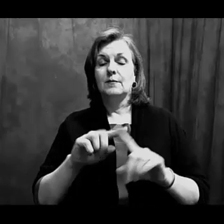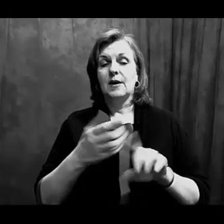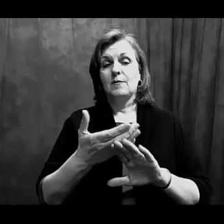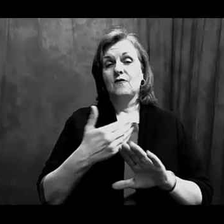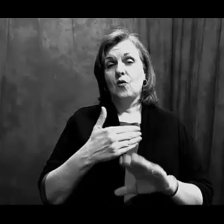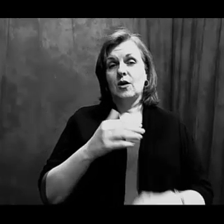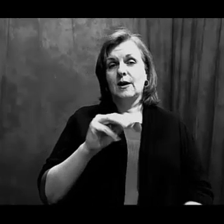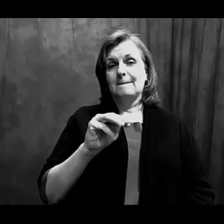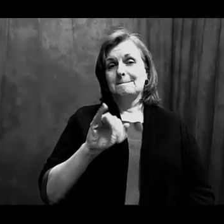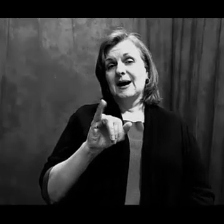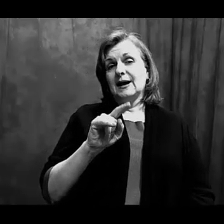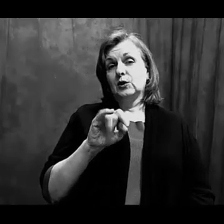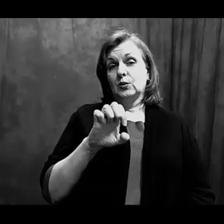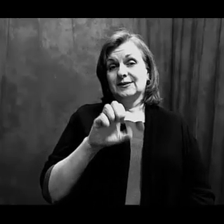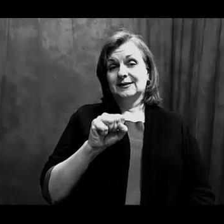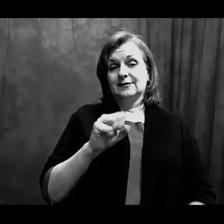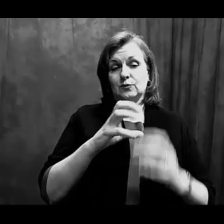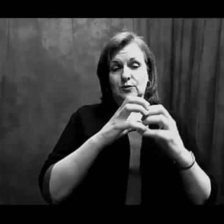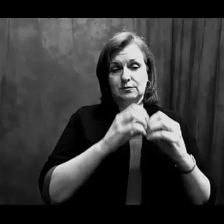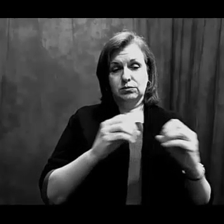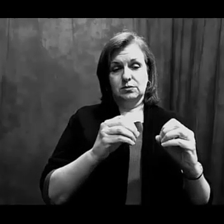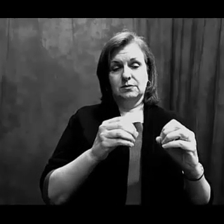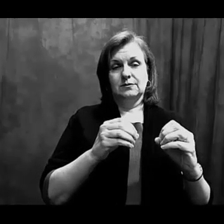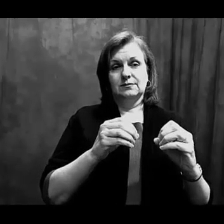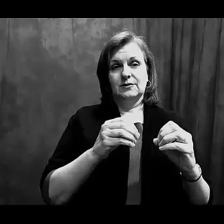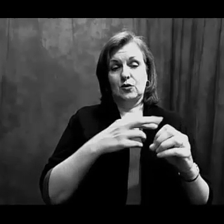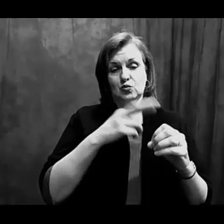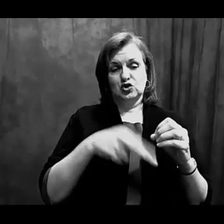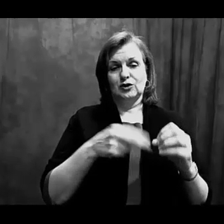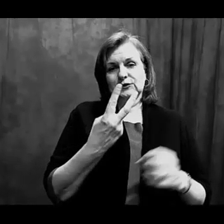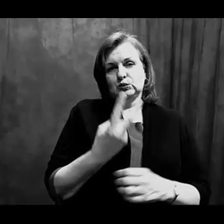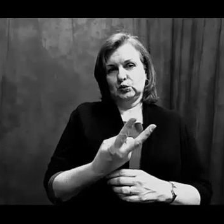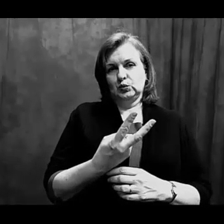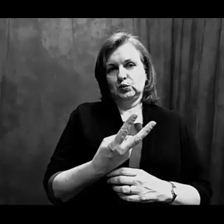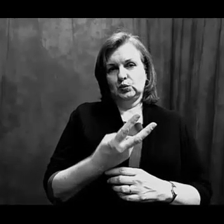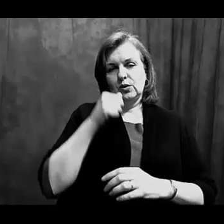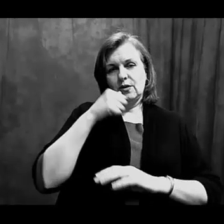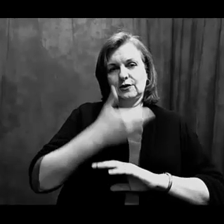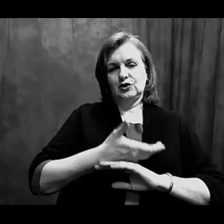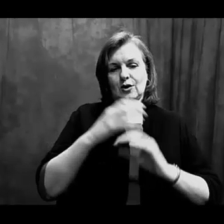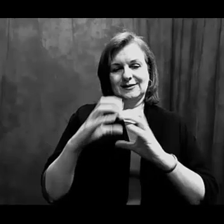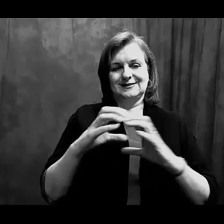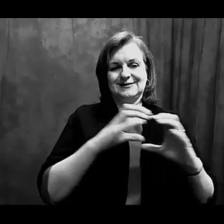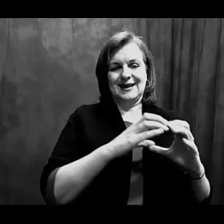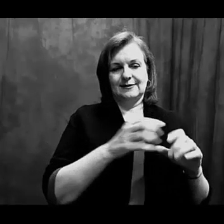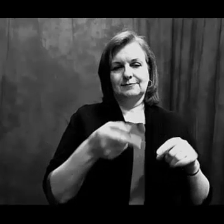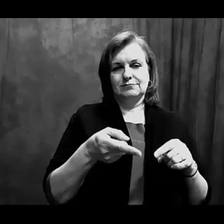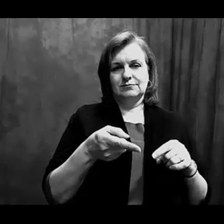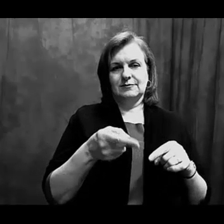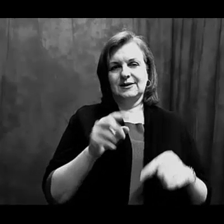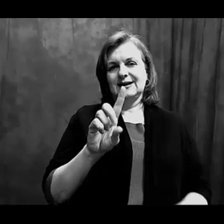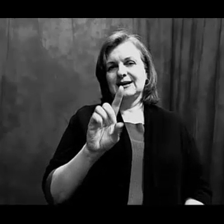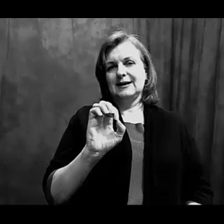was 2 new daughter cells diploid